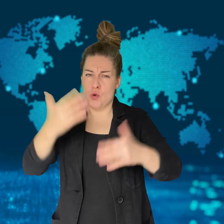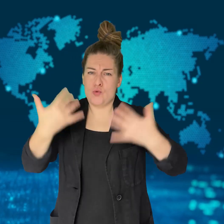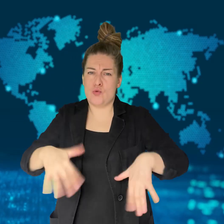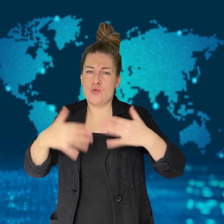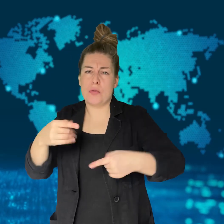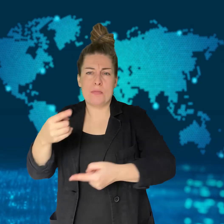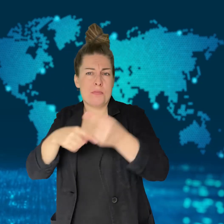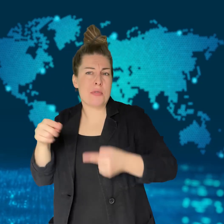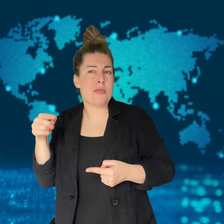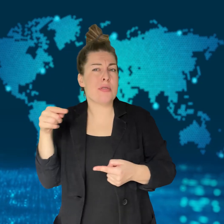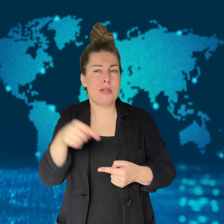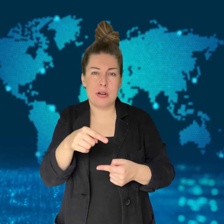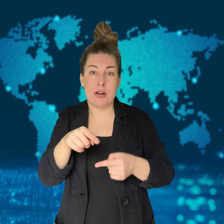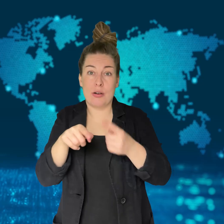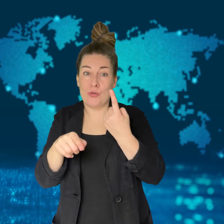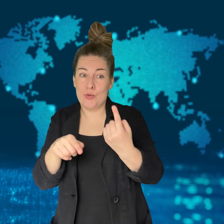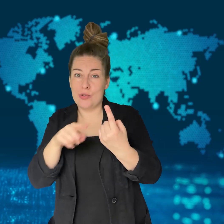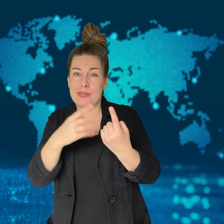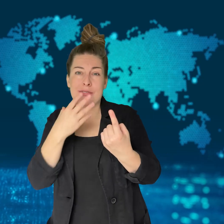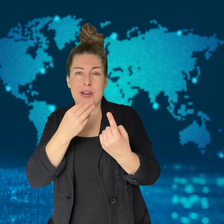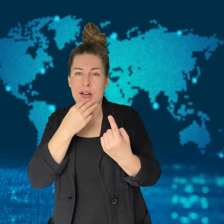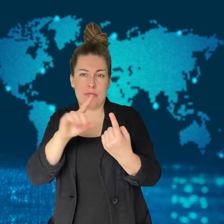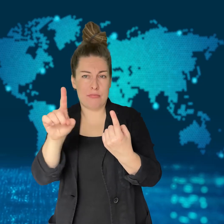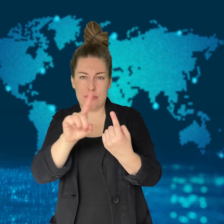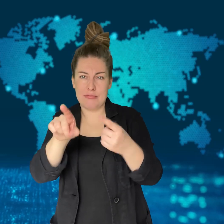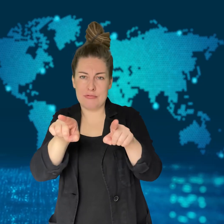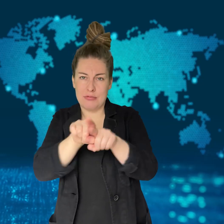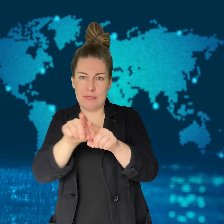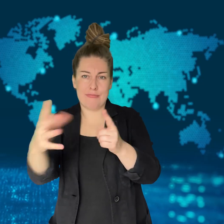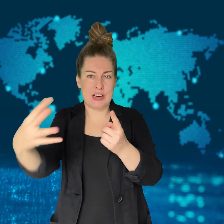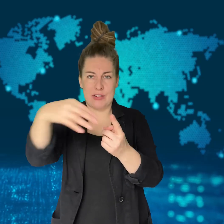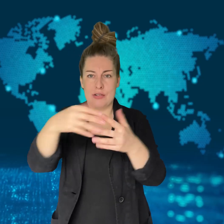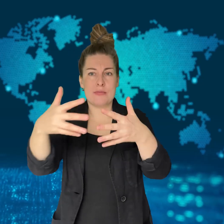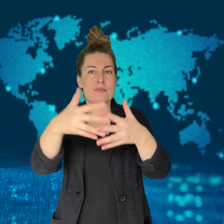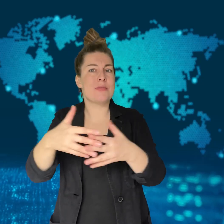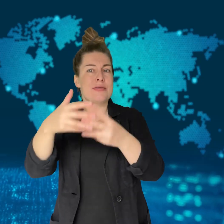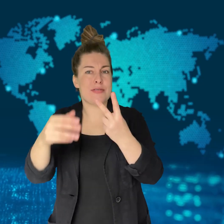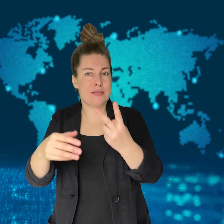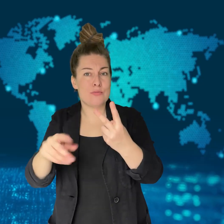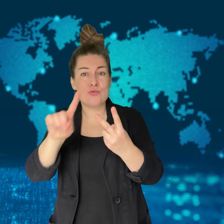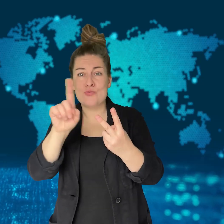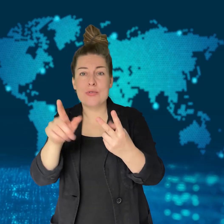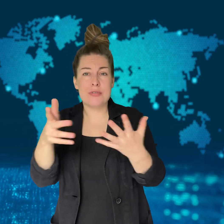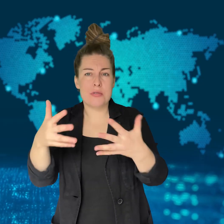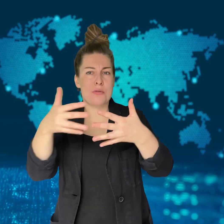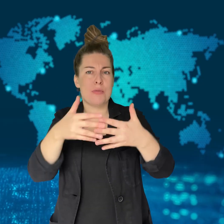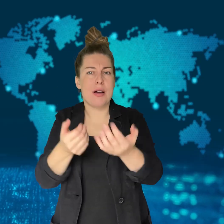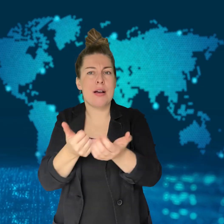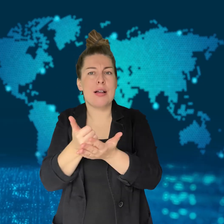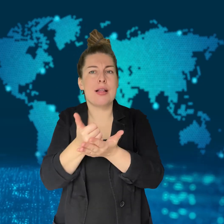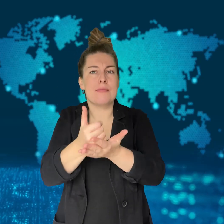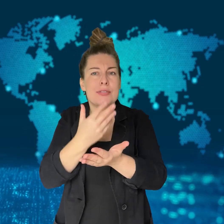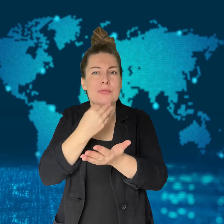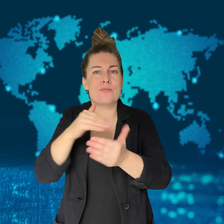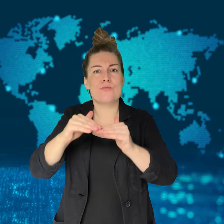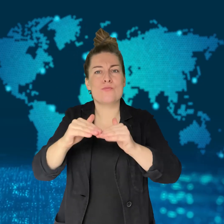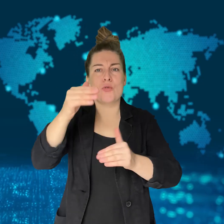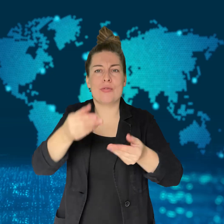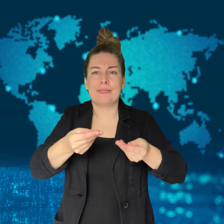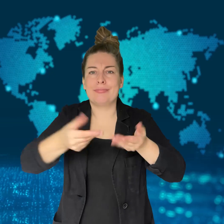the country faces "an existential threat." The US was included in the threat because